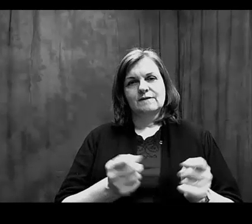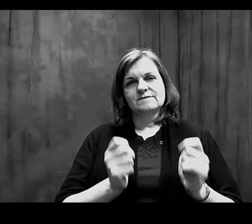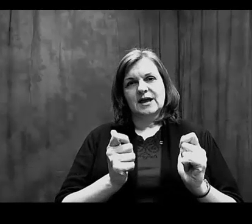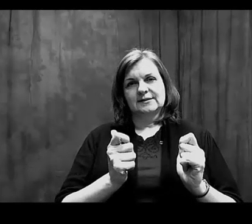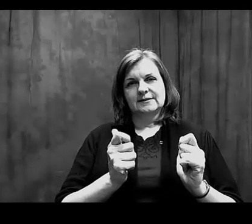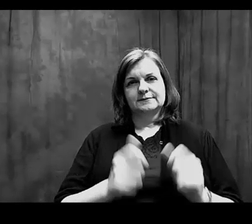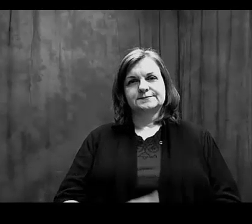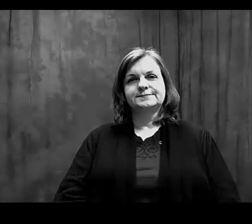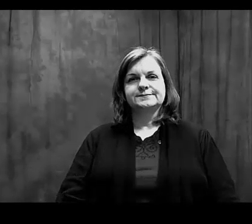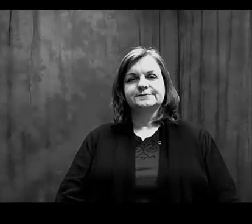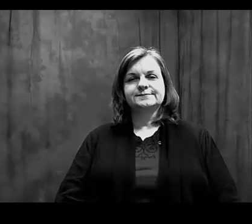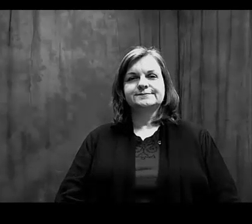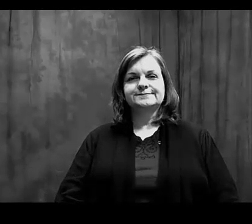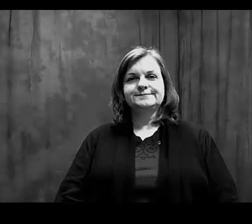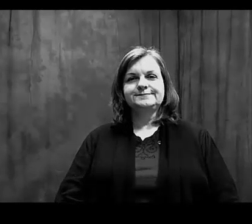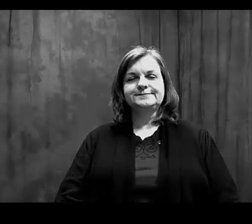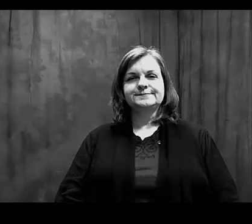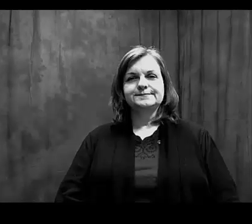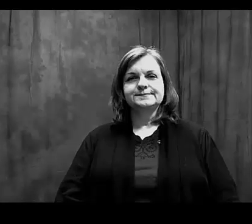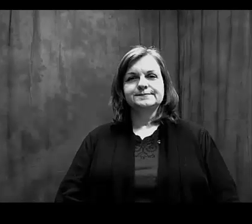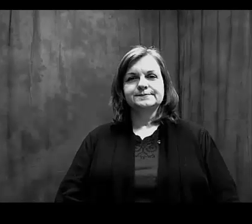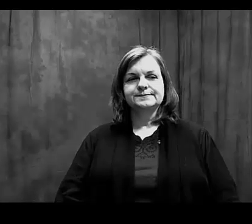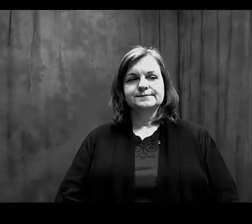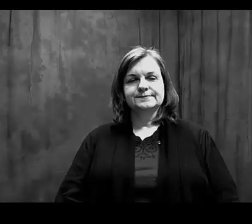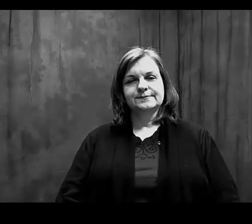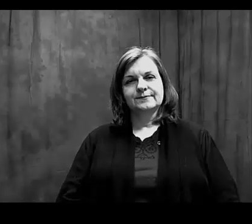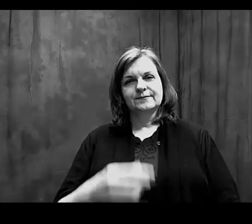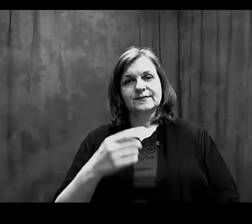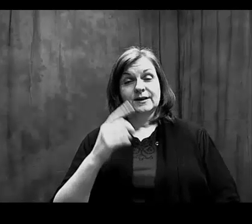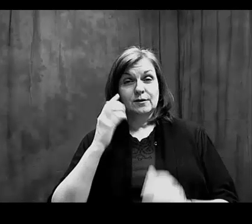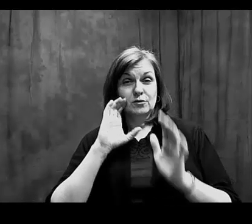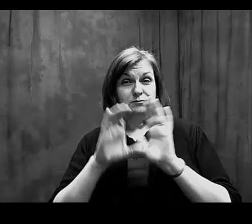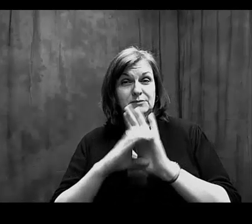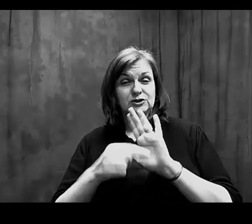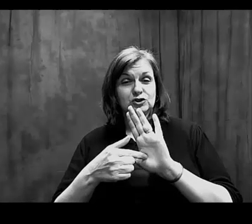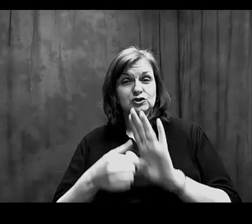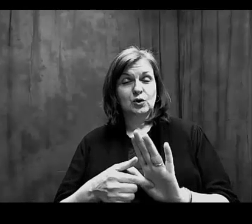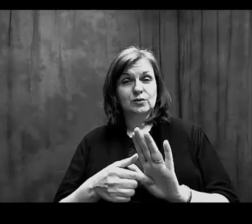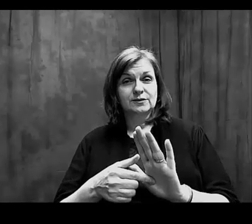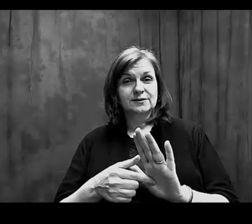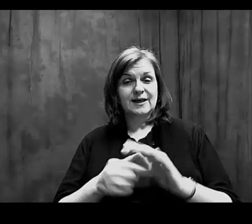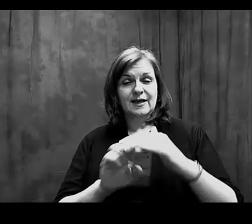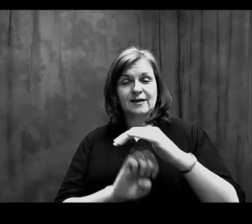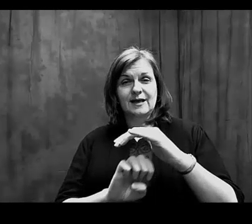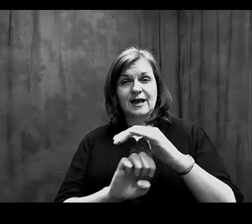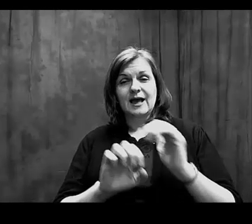and providing nutrients for our cells as they grow so fast